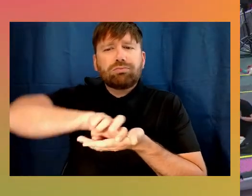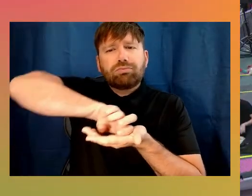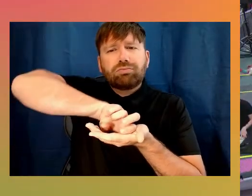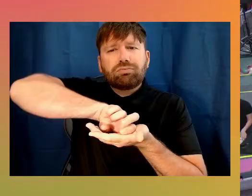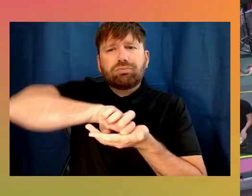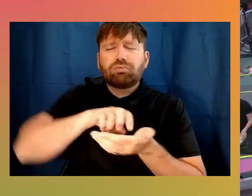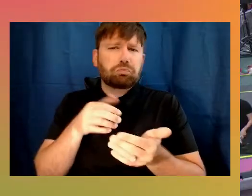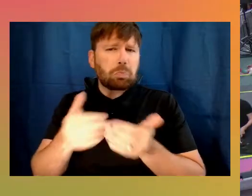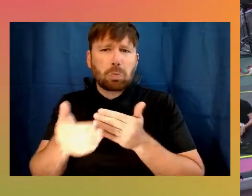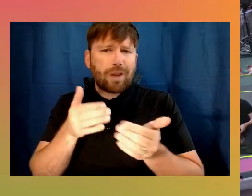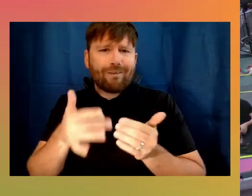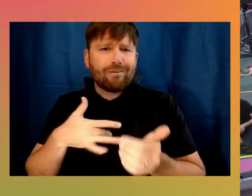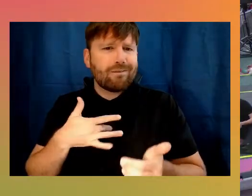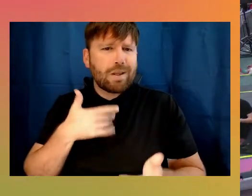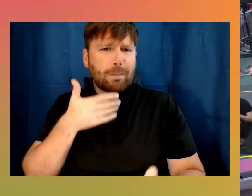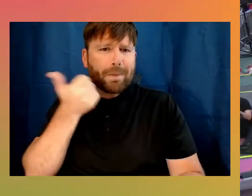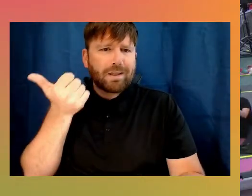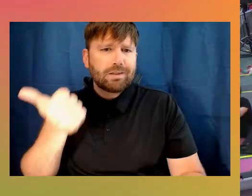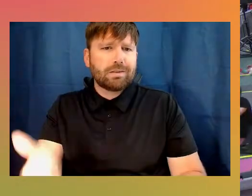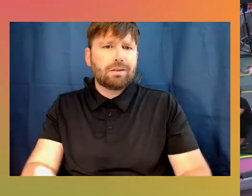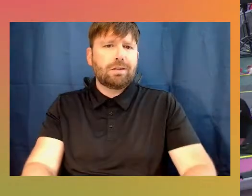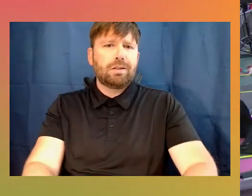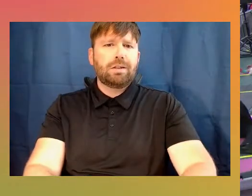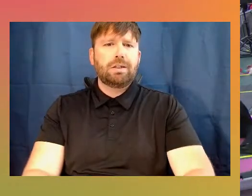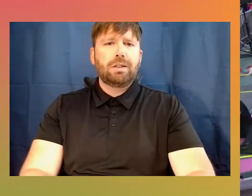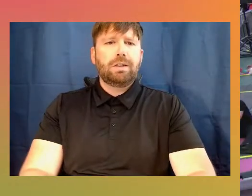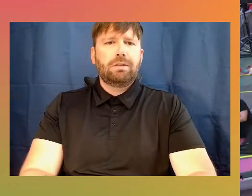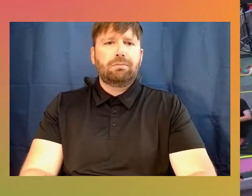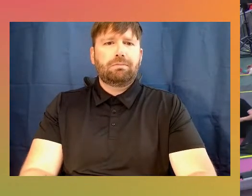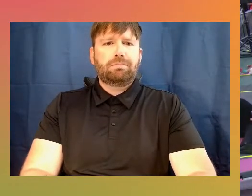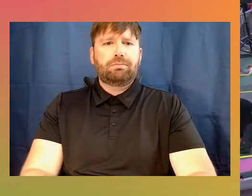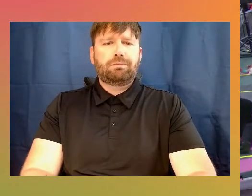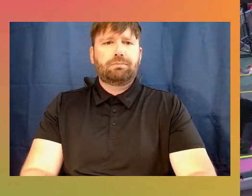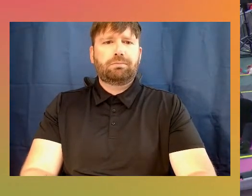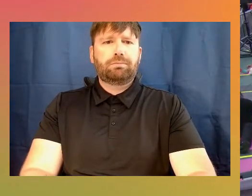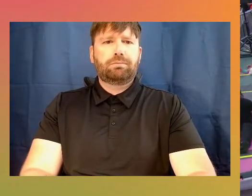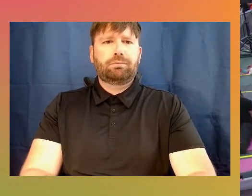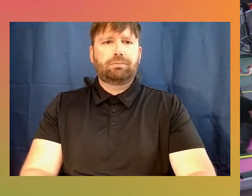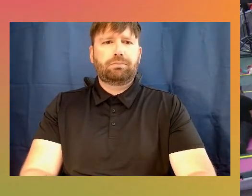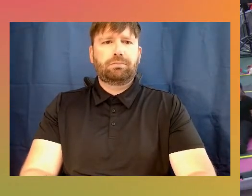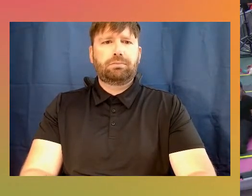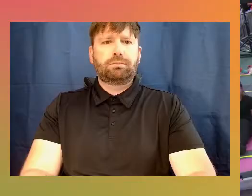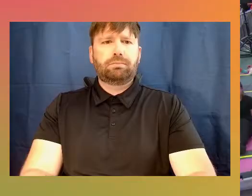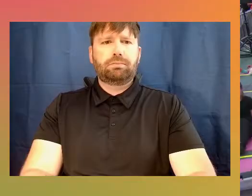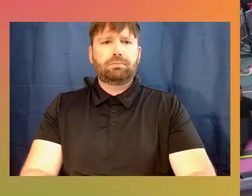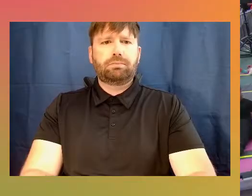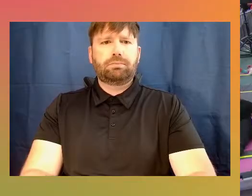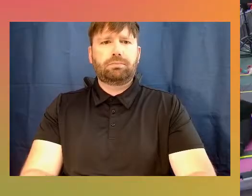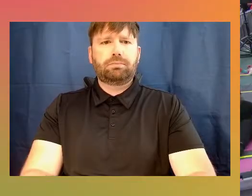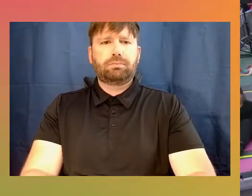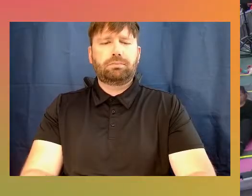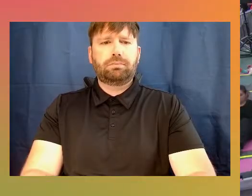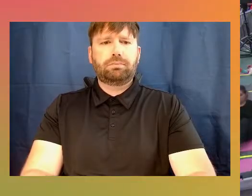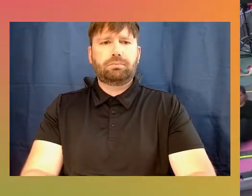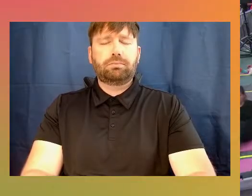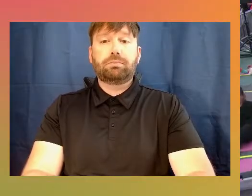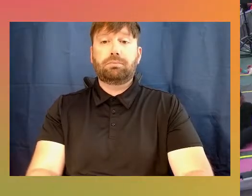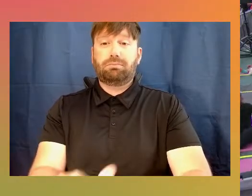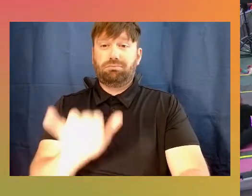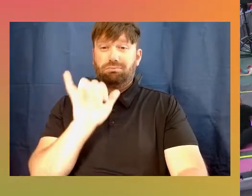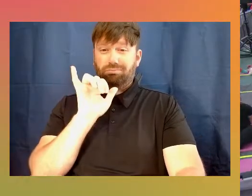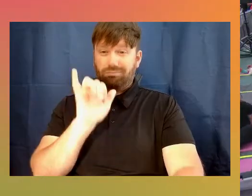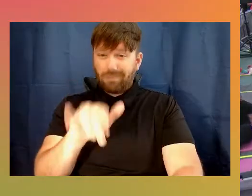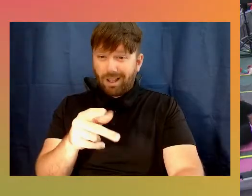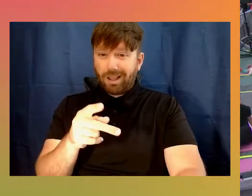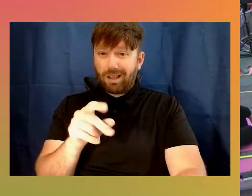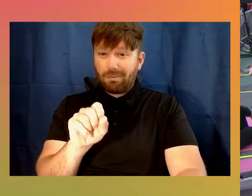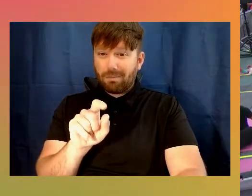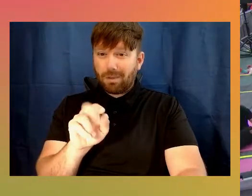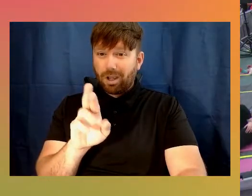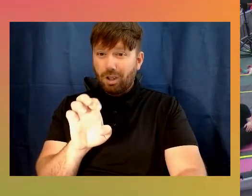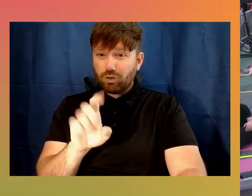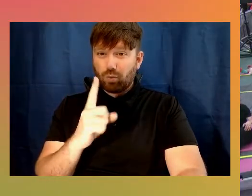WHATEVER SIDE FEELS BEST.